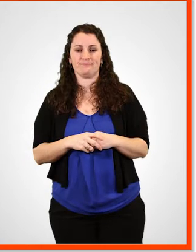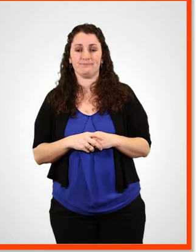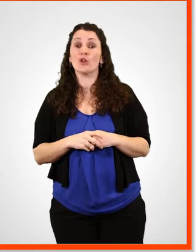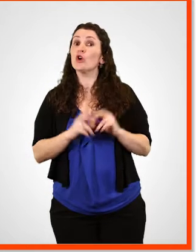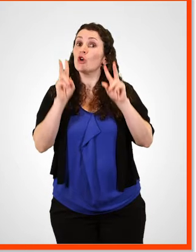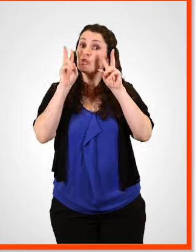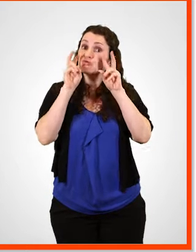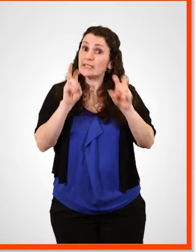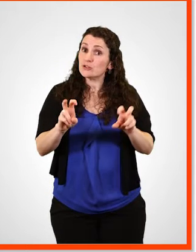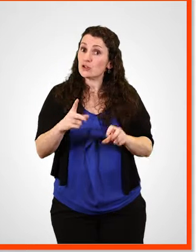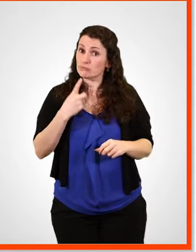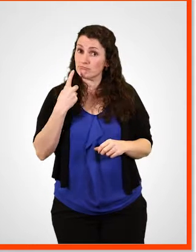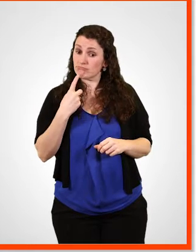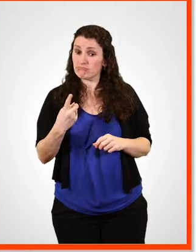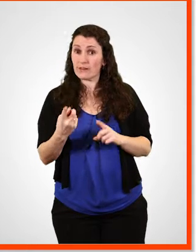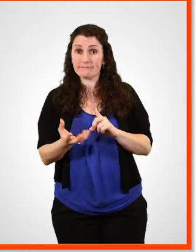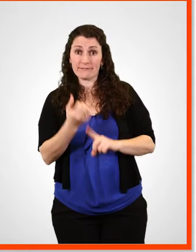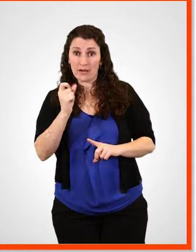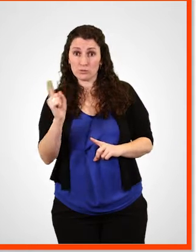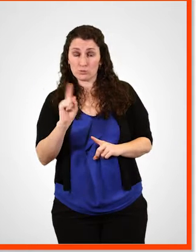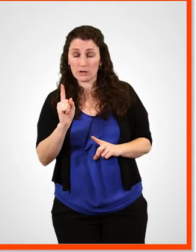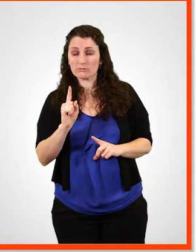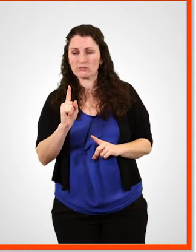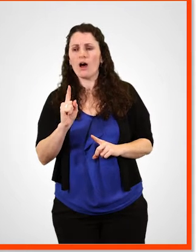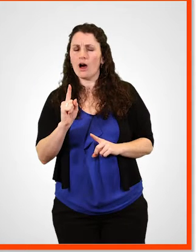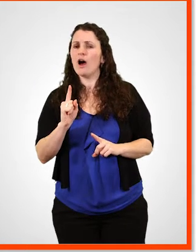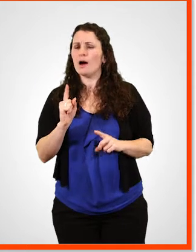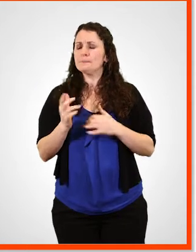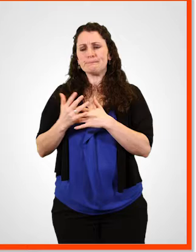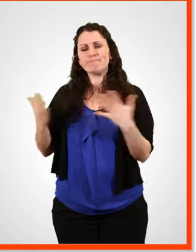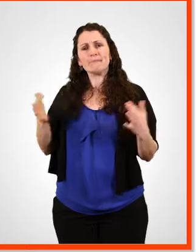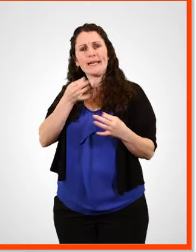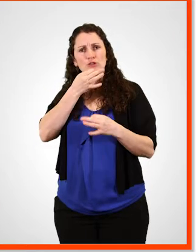that not all children but many children need a very direct and systematic approach